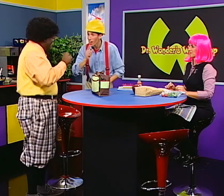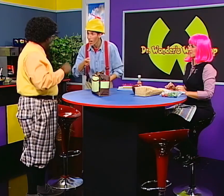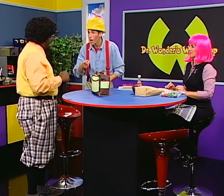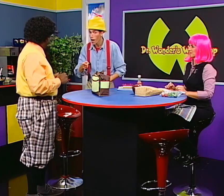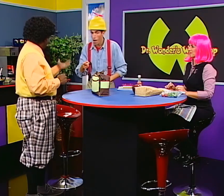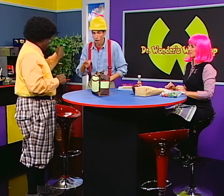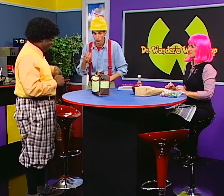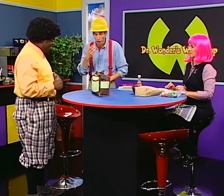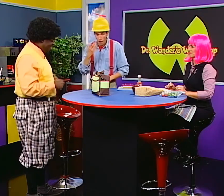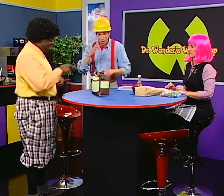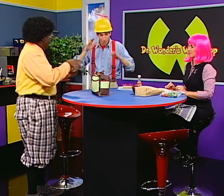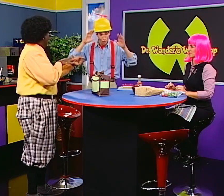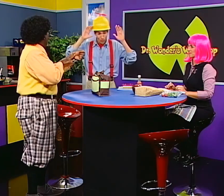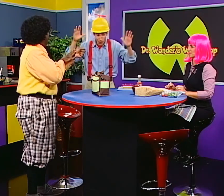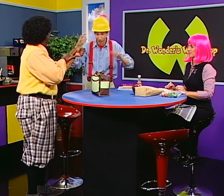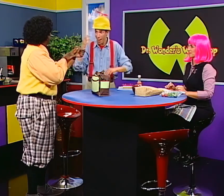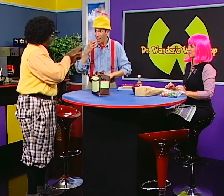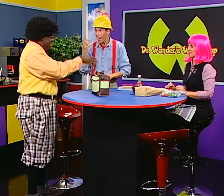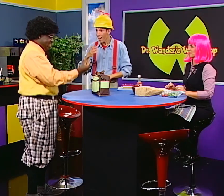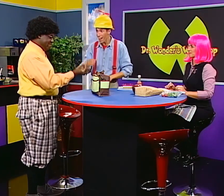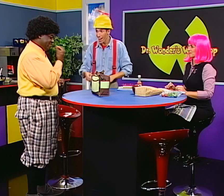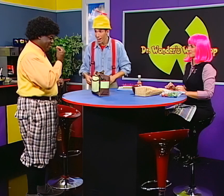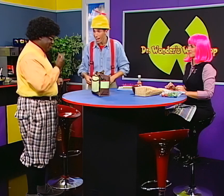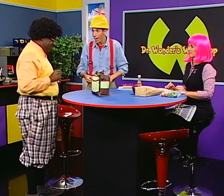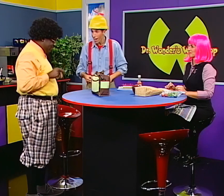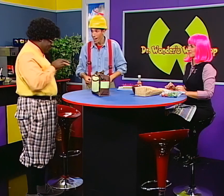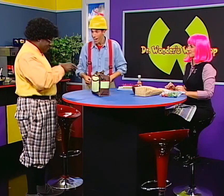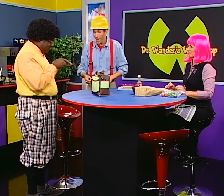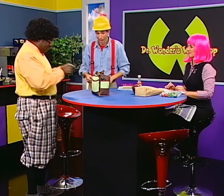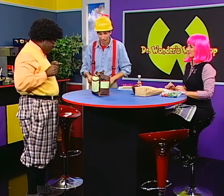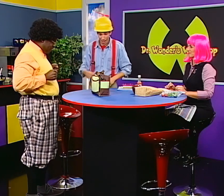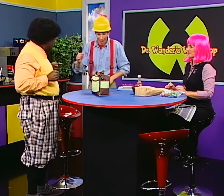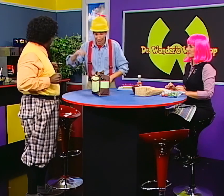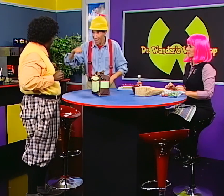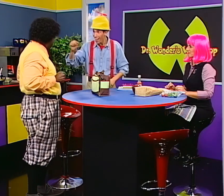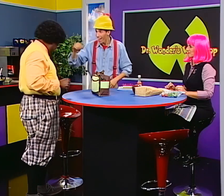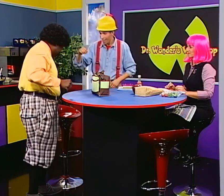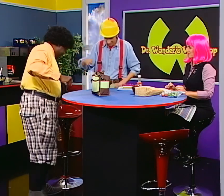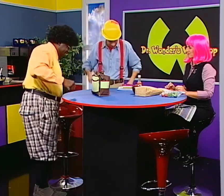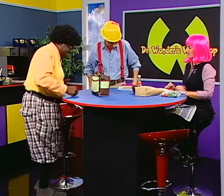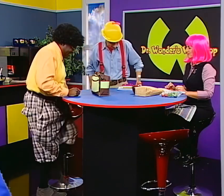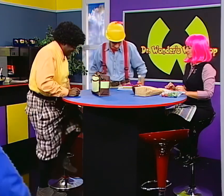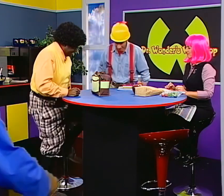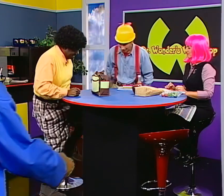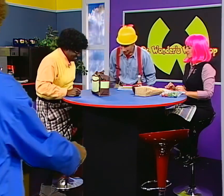SURE. THAT'S GREAT. I'VE GOT PLENTY OF FOOD. YEAH. GO AHEAD.